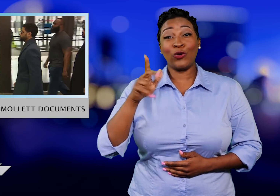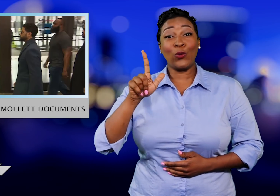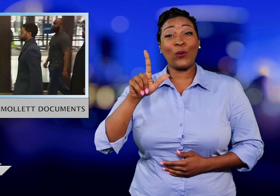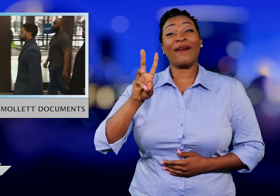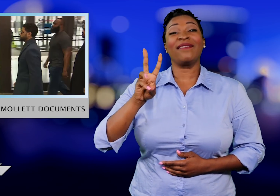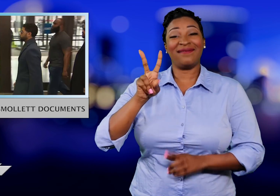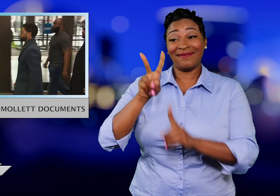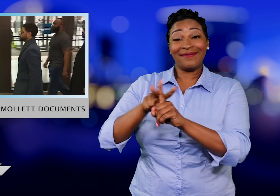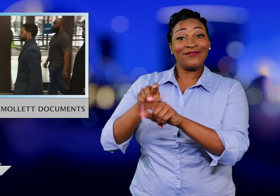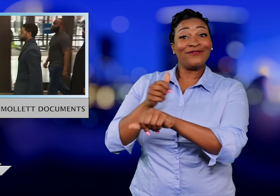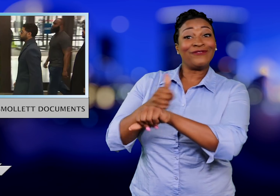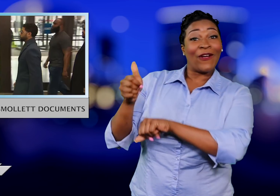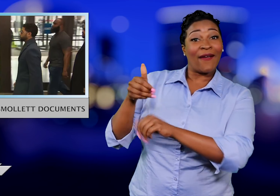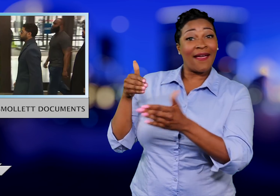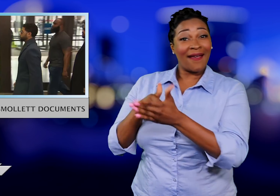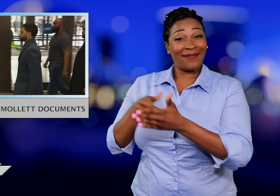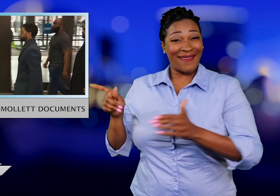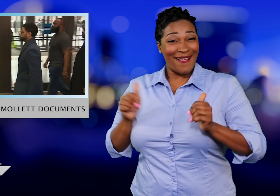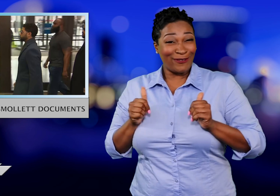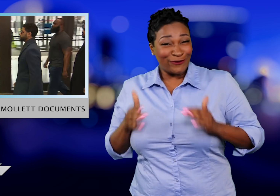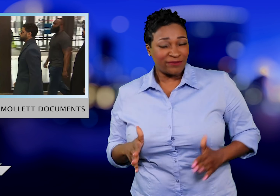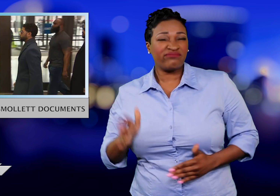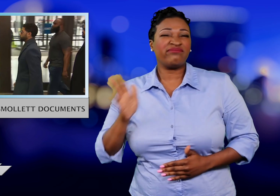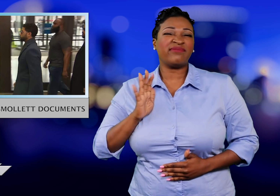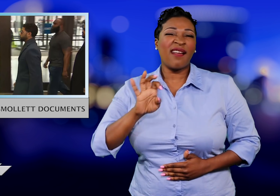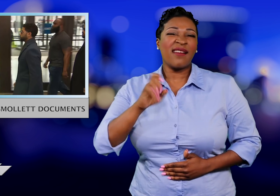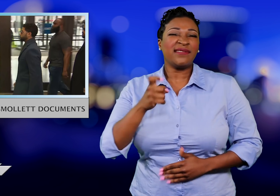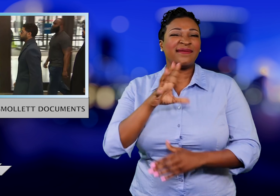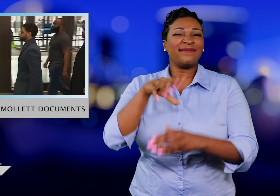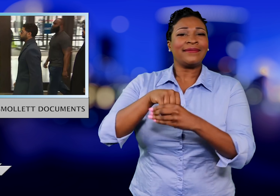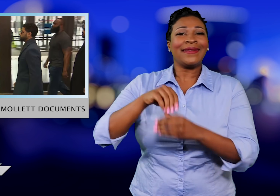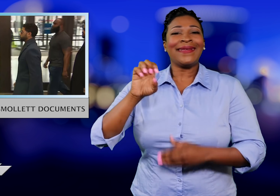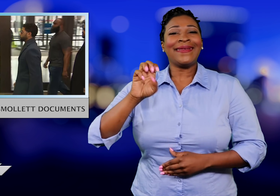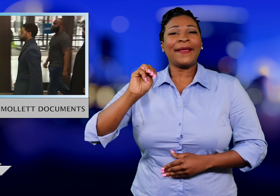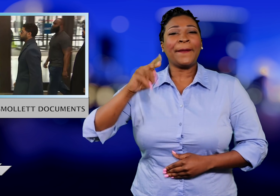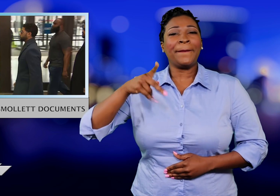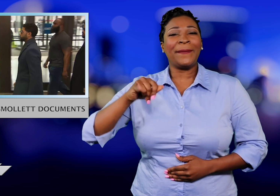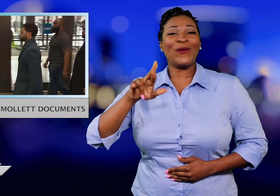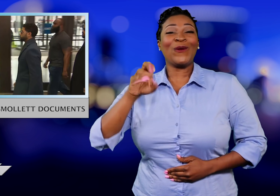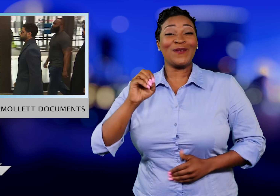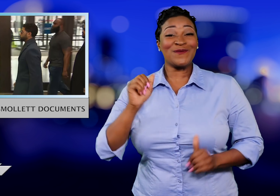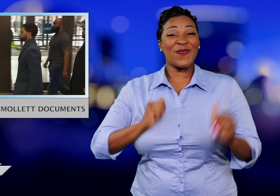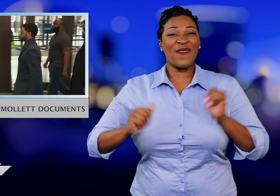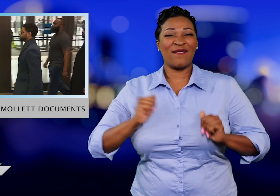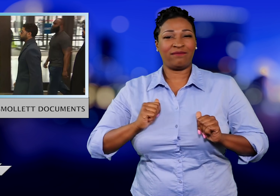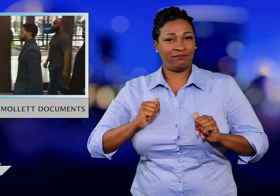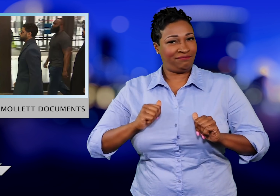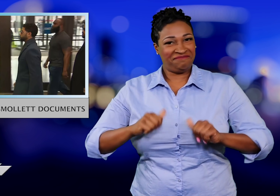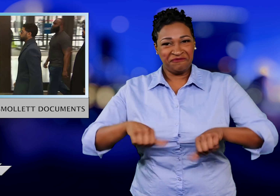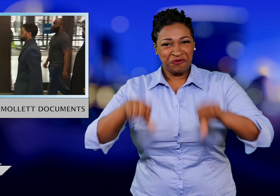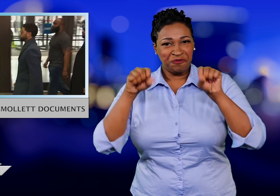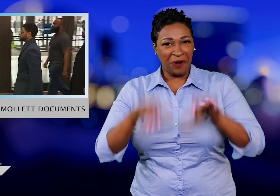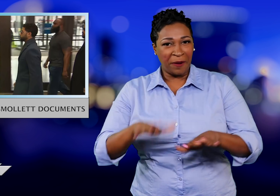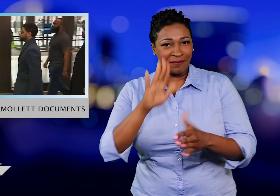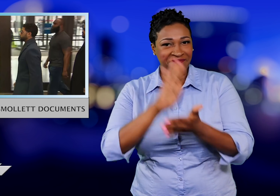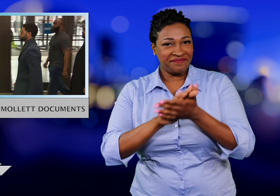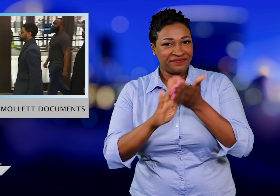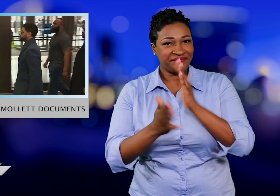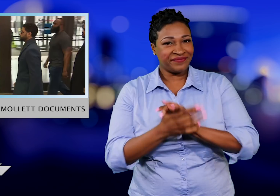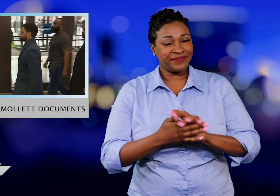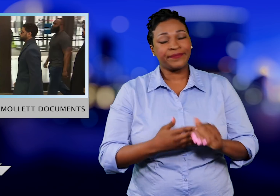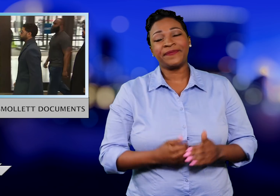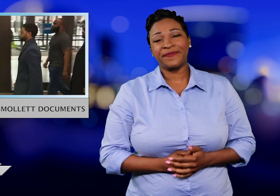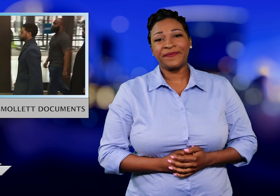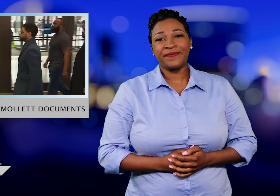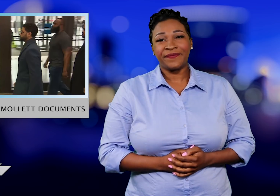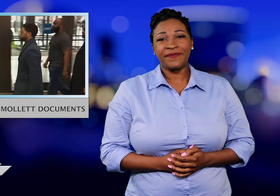The charges against the actor and former star of Empire were dropped on March 26.